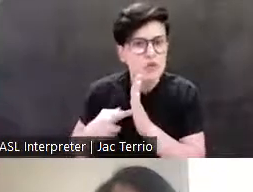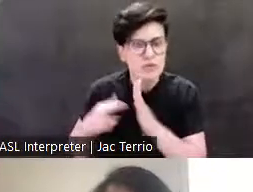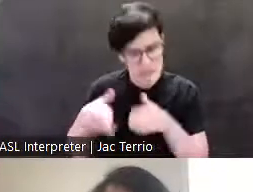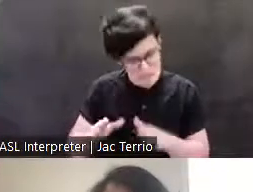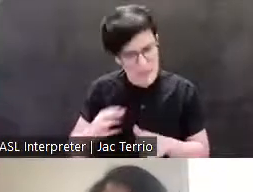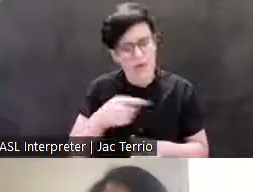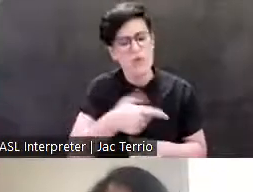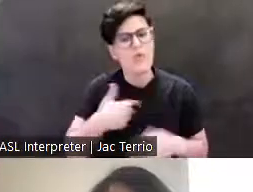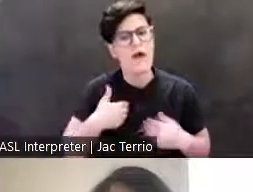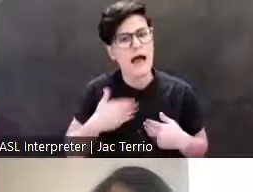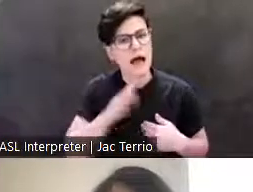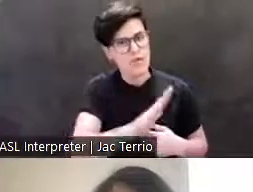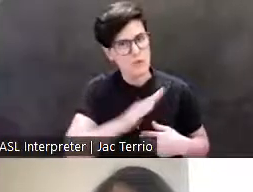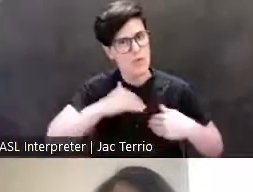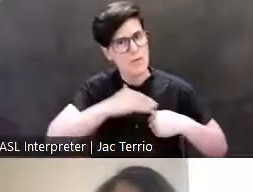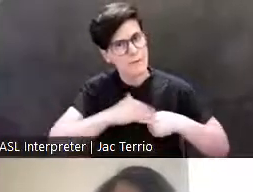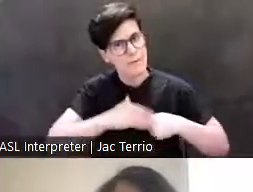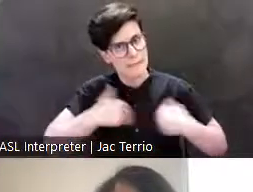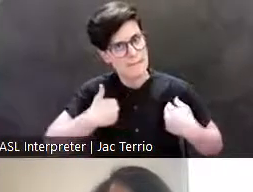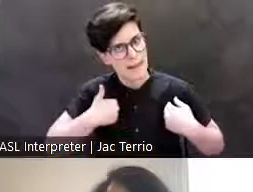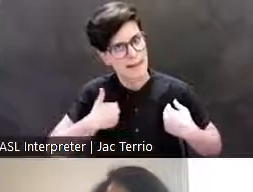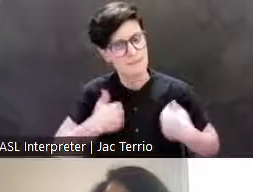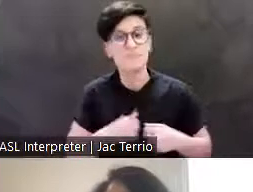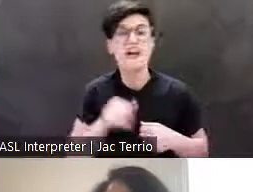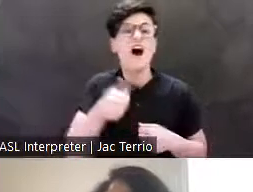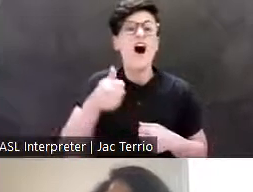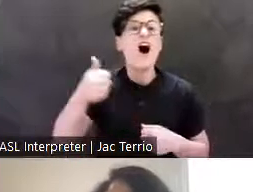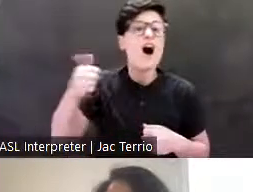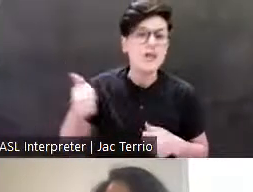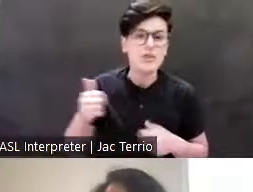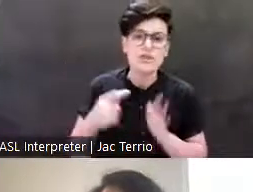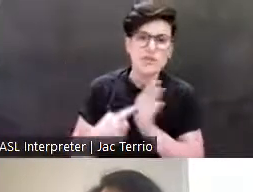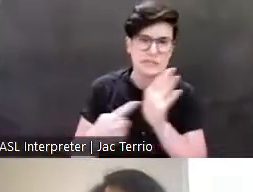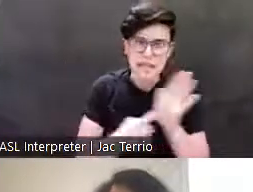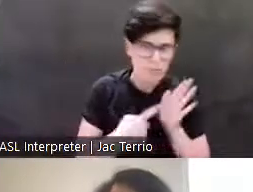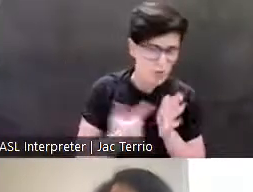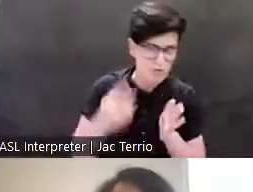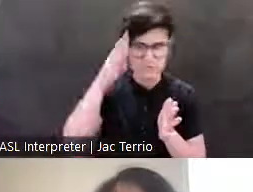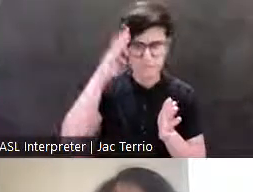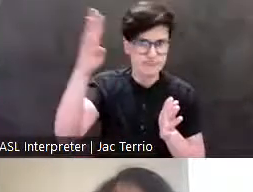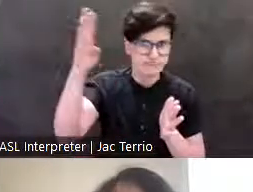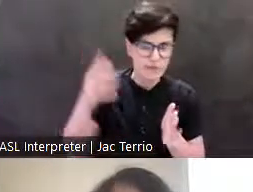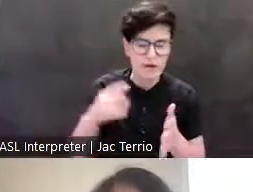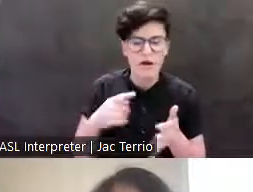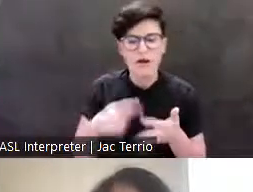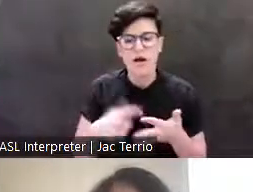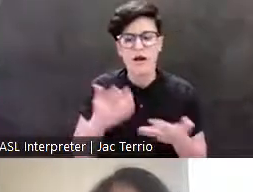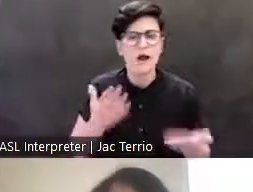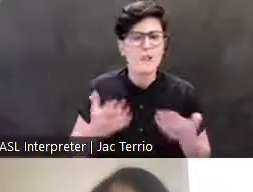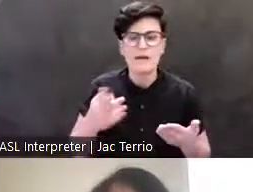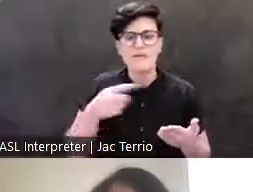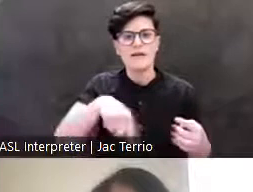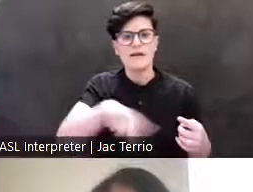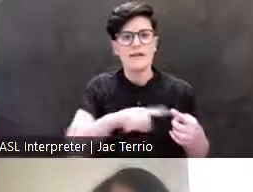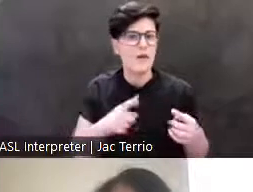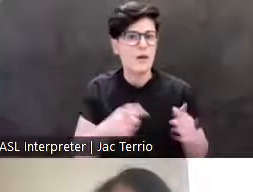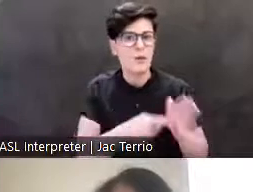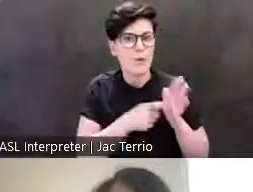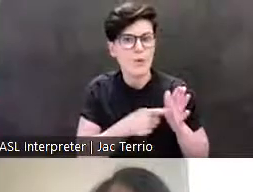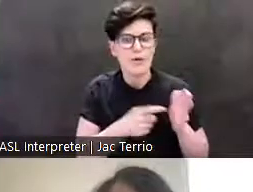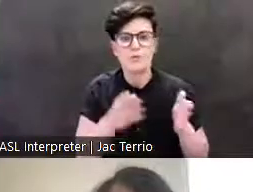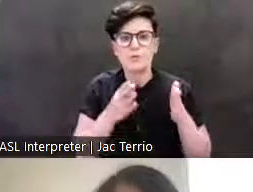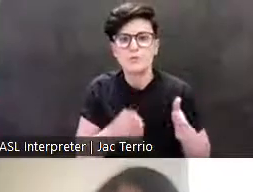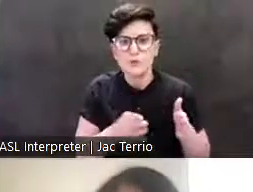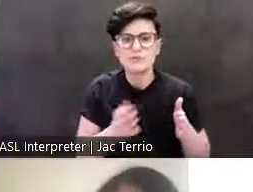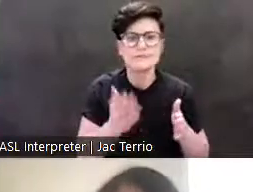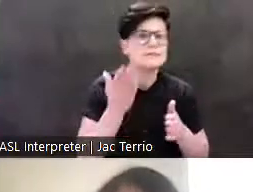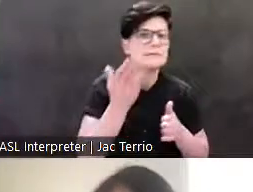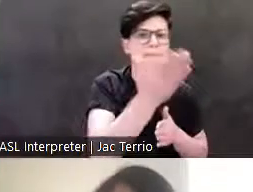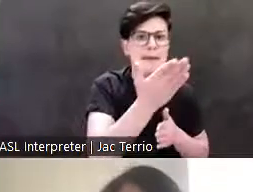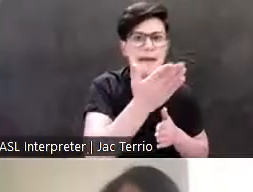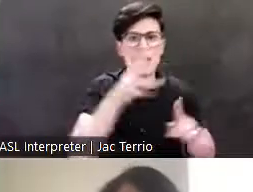Some other examples are maybe they require a person to submit an application for an apartment